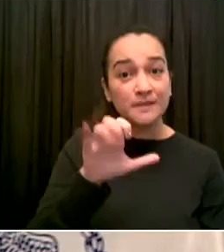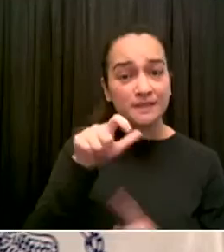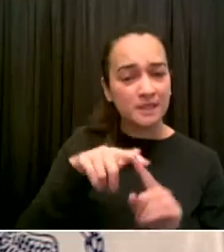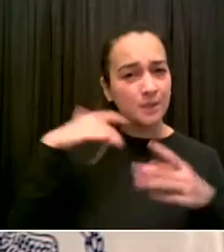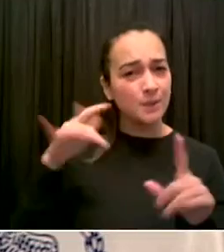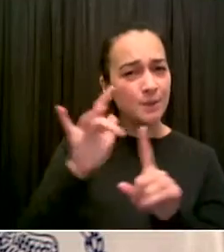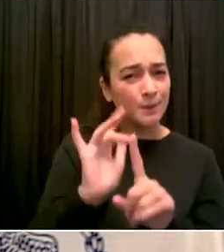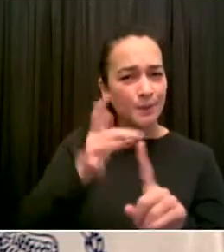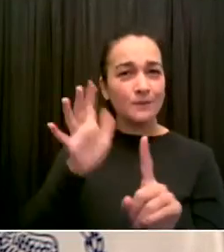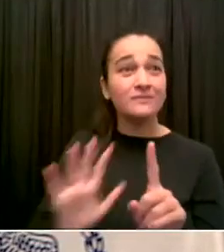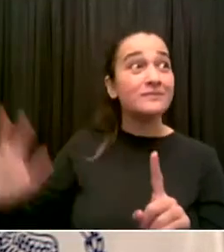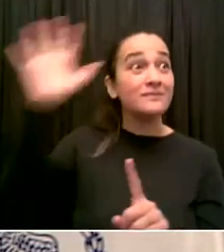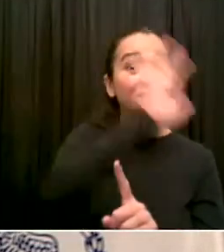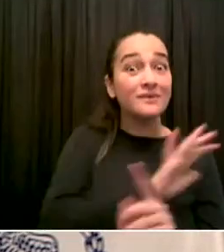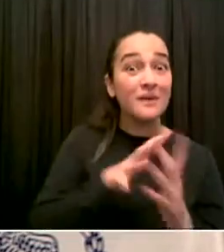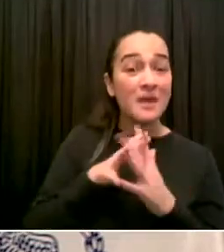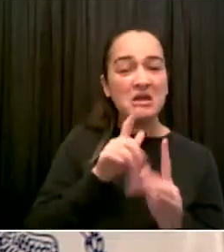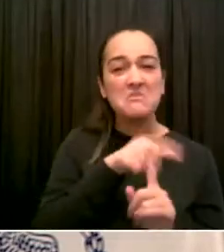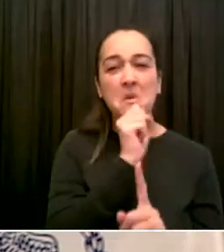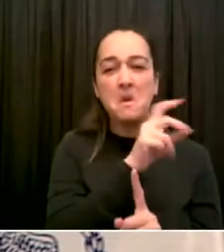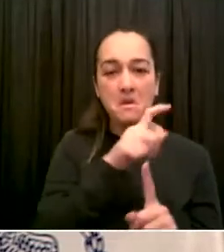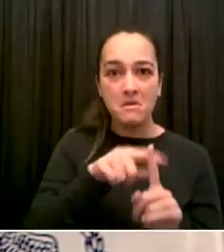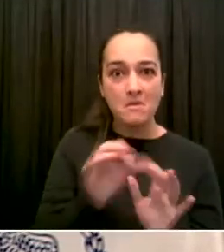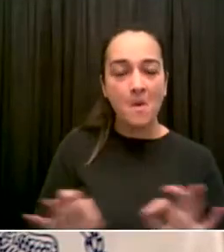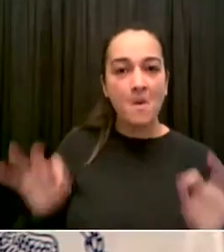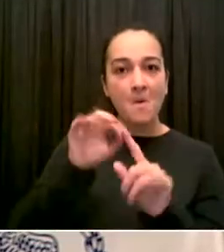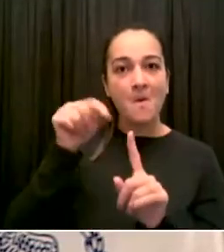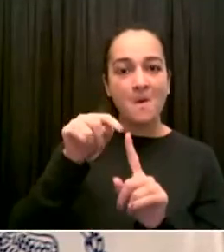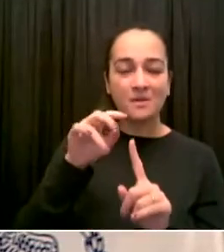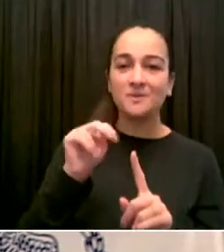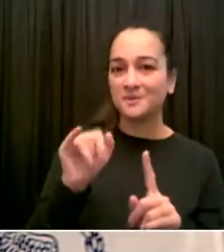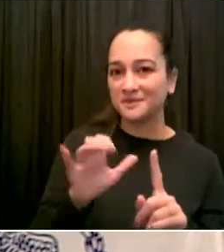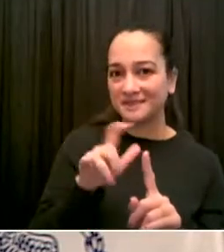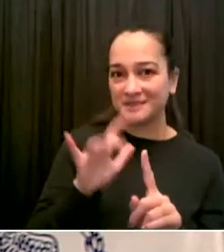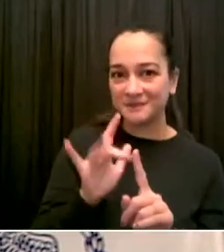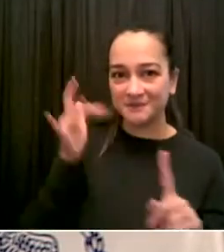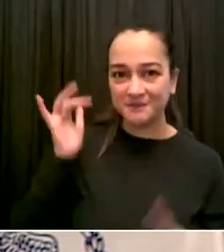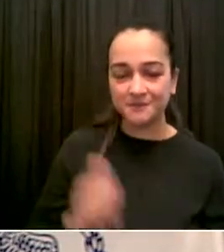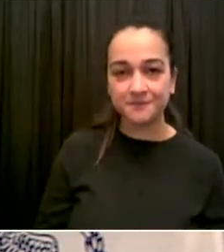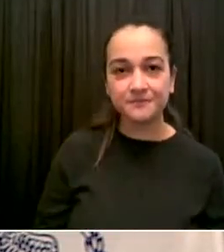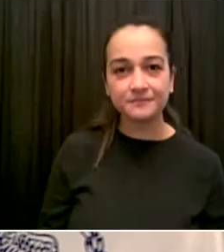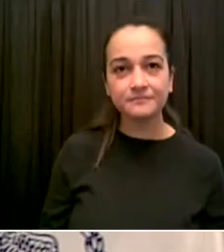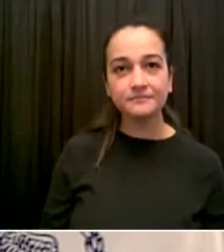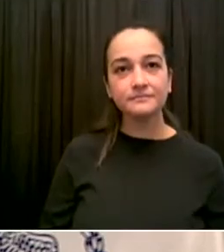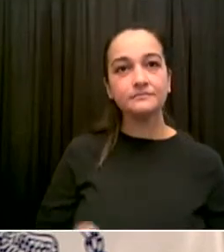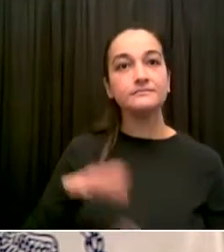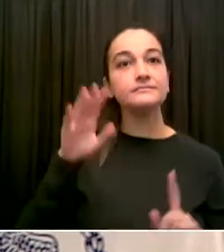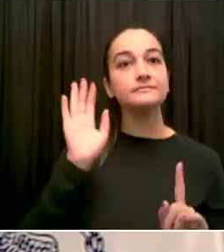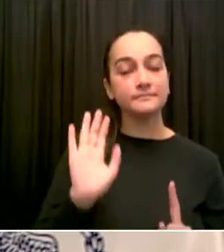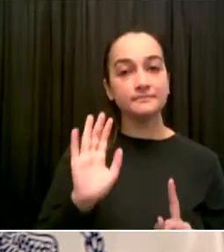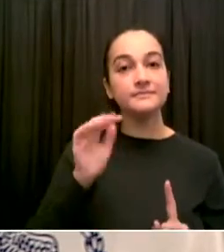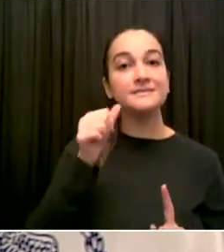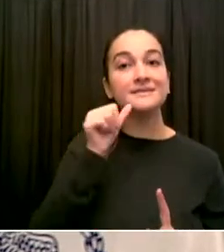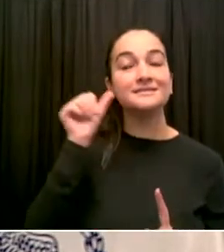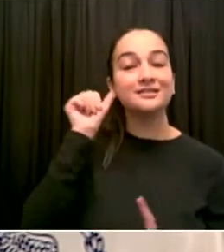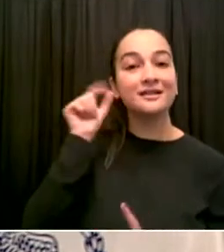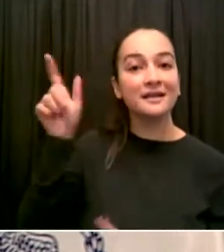ARE THE CENTER OF THE UNIVERSE, ITS' RTUE, EVERYONE WANTS TO BE HERE. AND LAST GHNIT, THAT WAS CLEAR